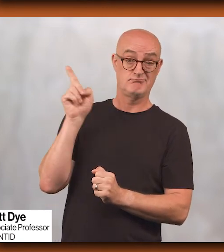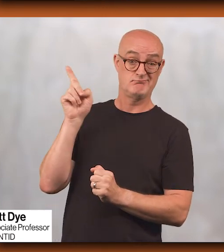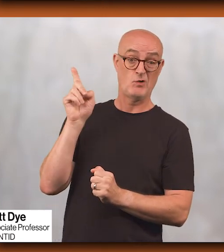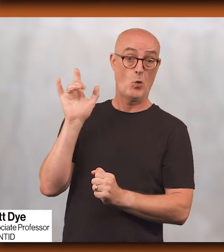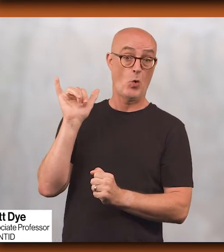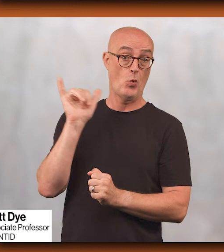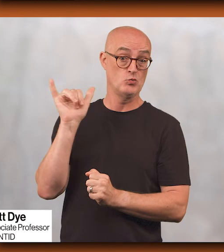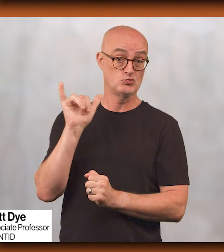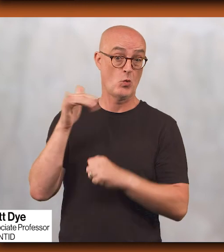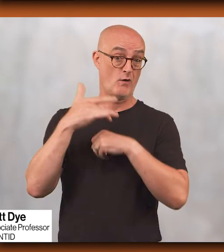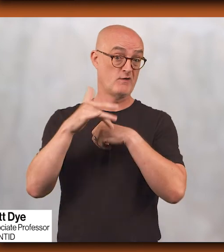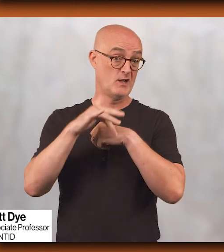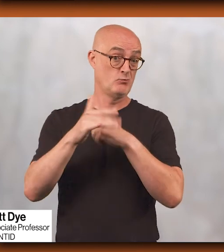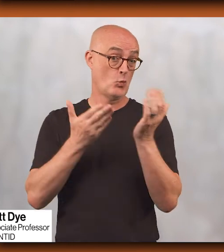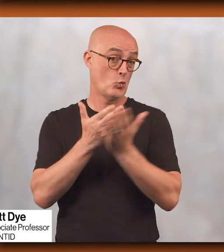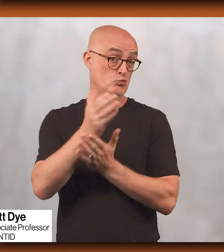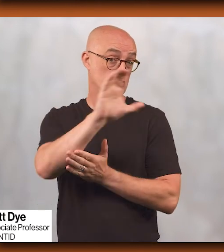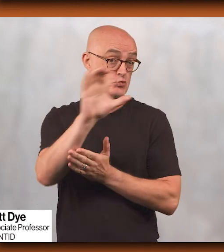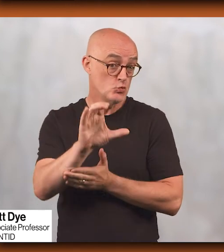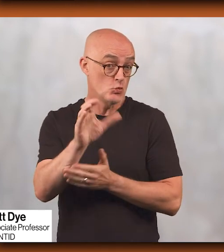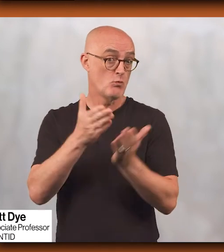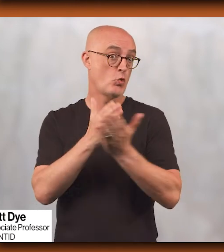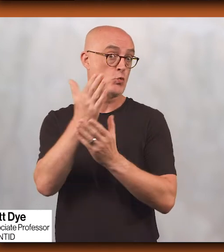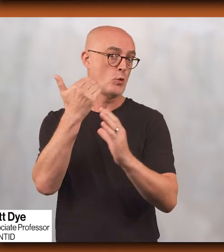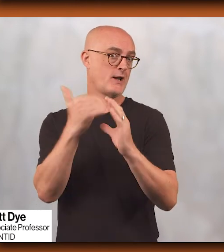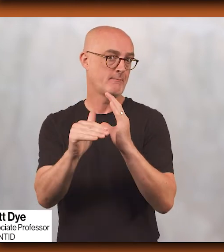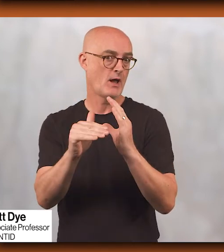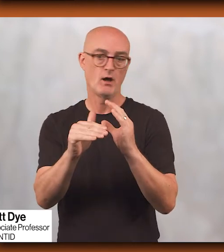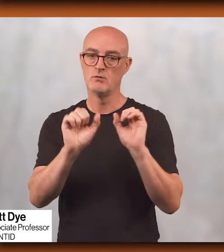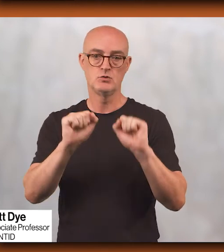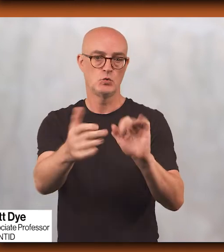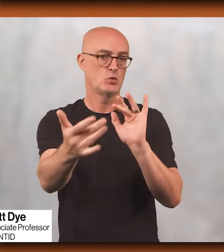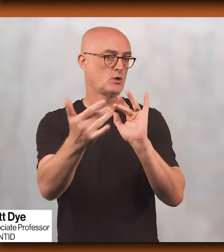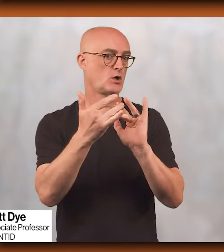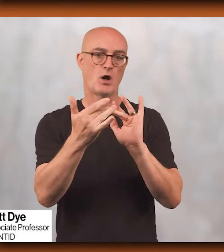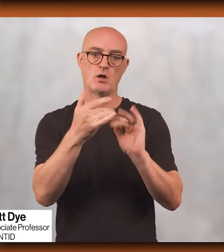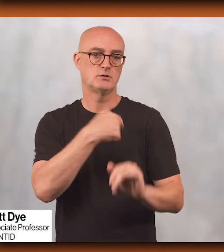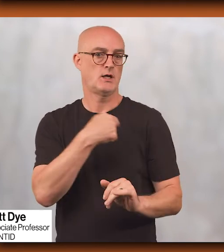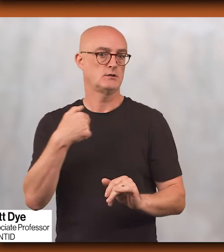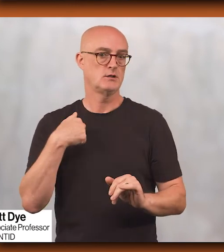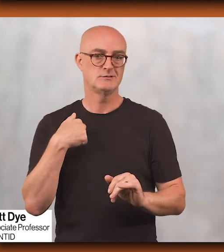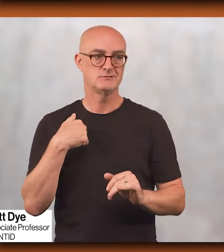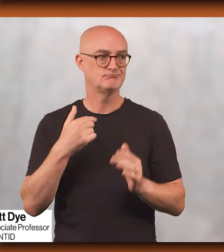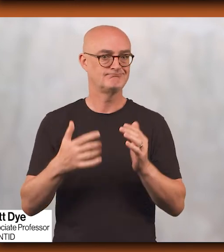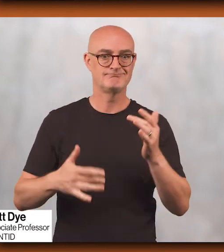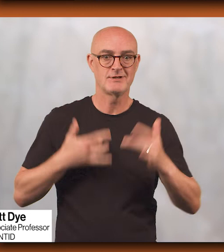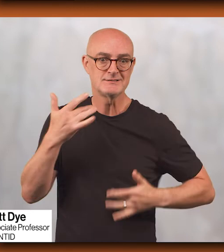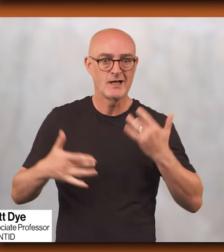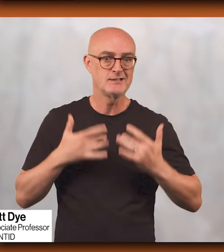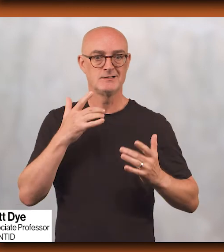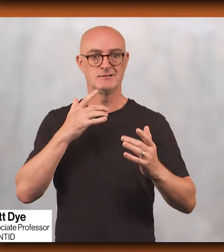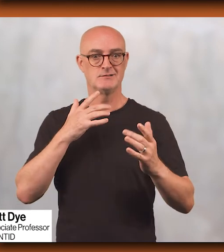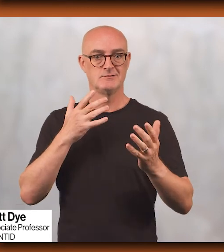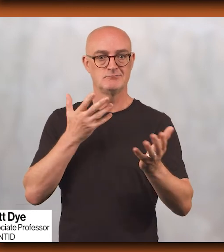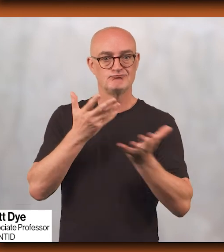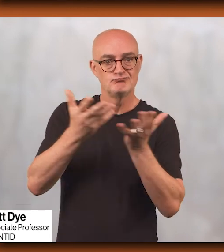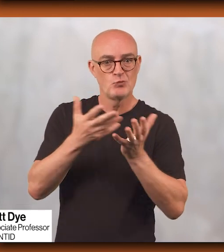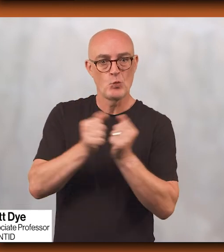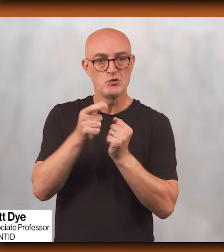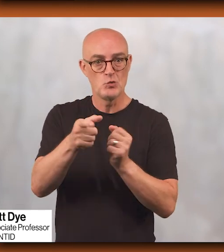either over Zoom or by e-mail, and we look forward to meeting you and talking with you. Thank you very much,